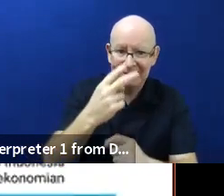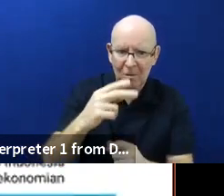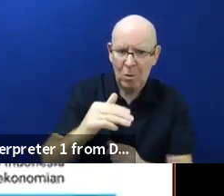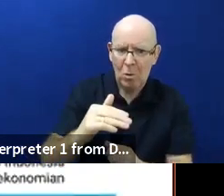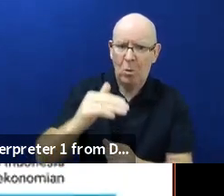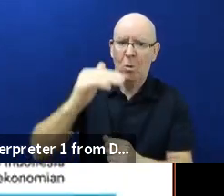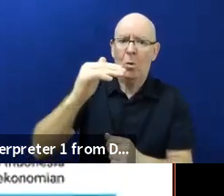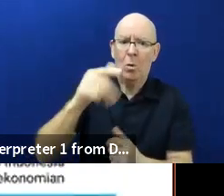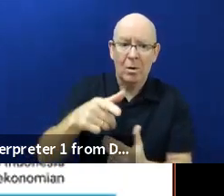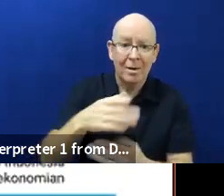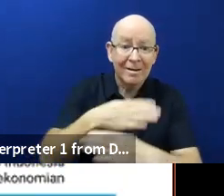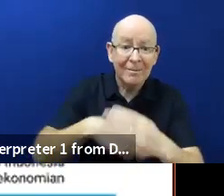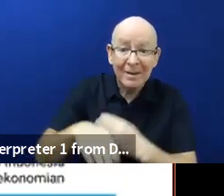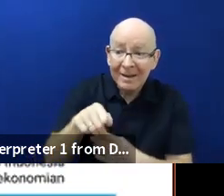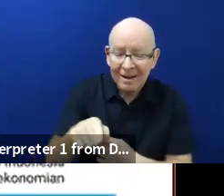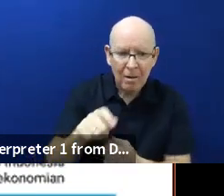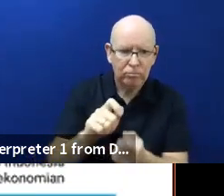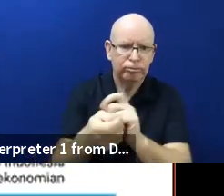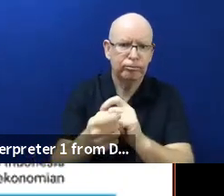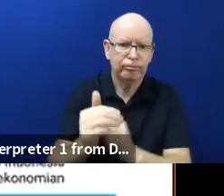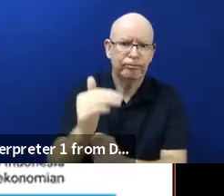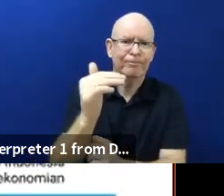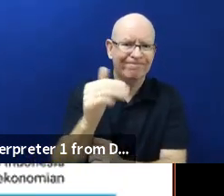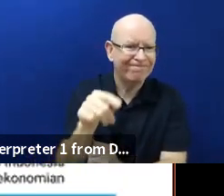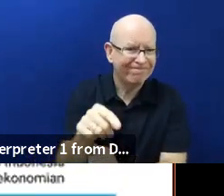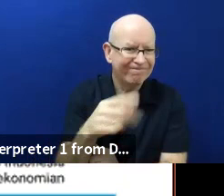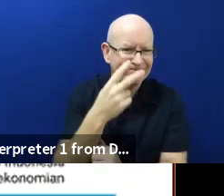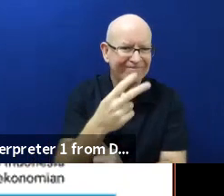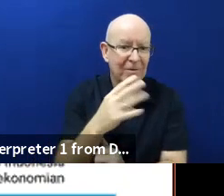So, now that we had a clearer idea of profile of persons with disabilities